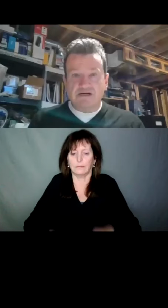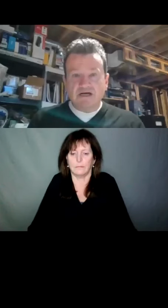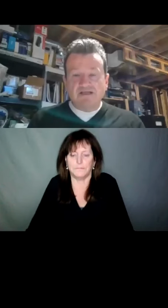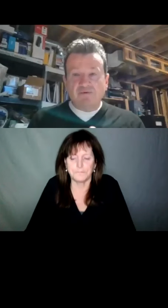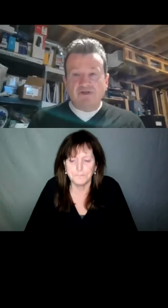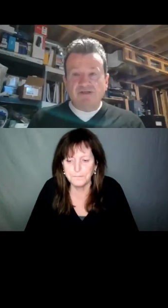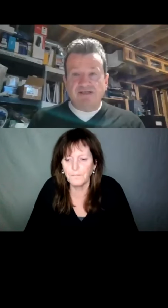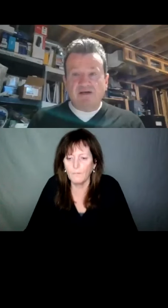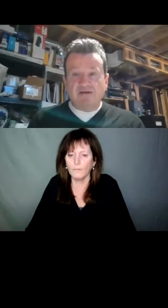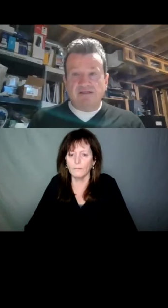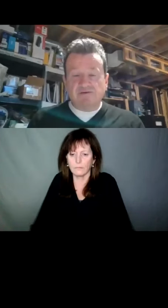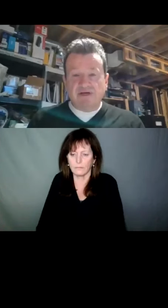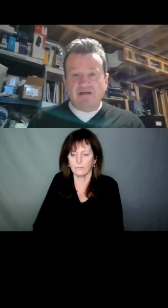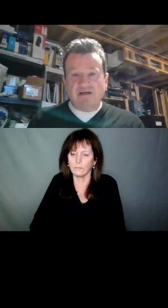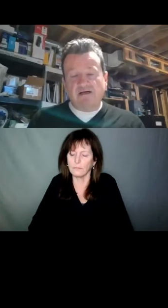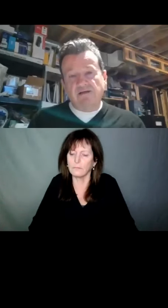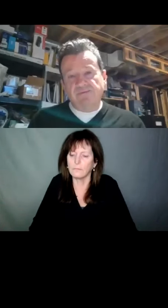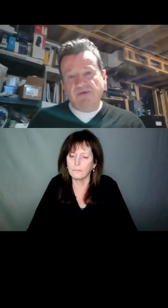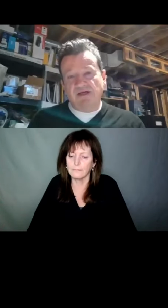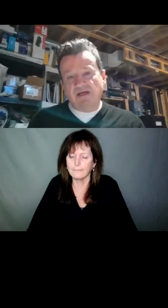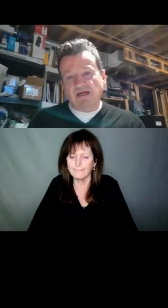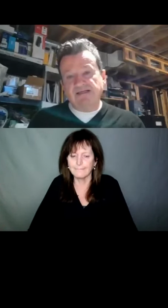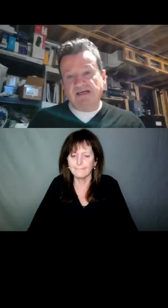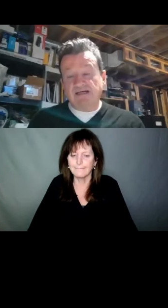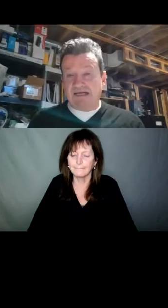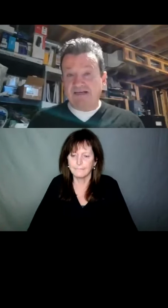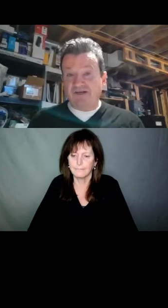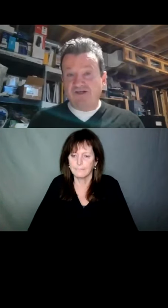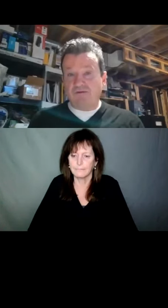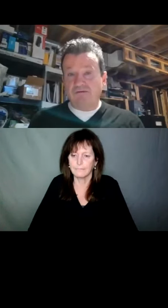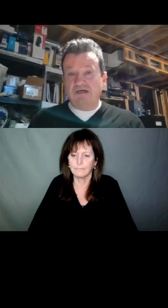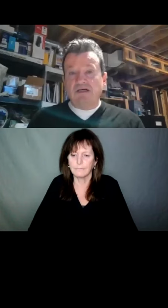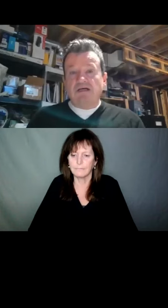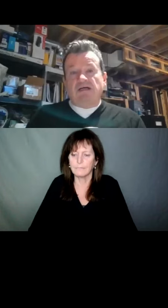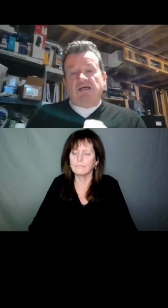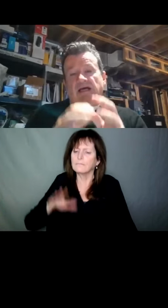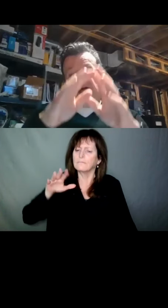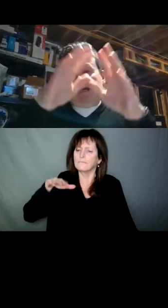not to get vaccinated. Next slide .